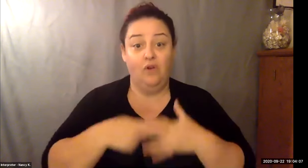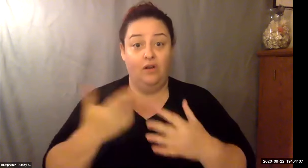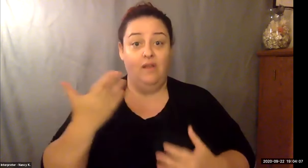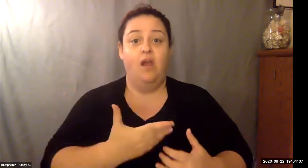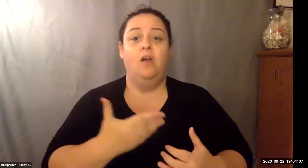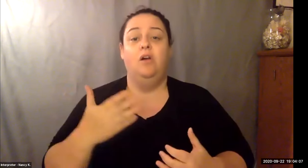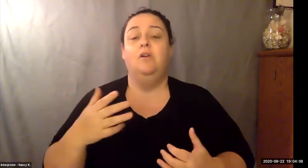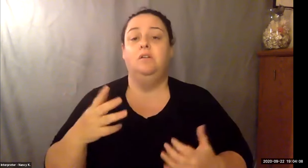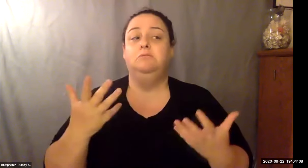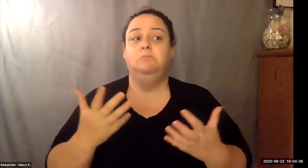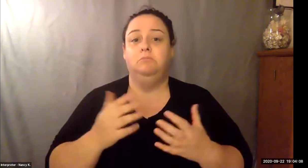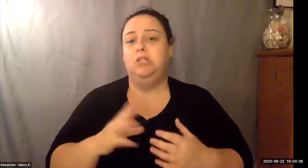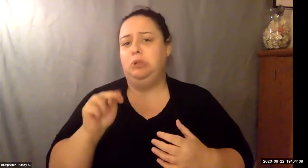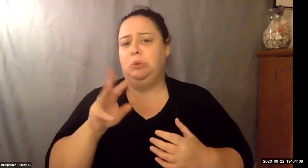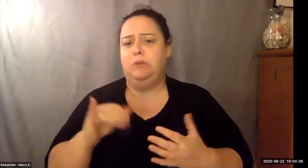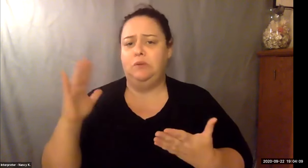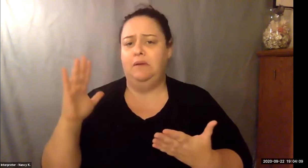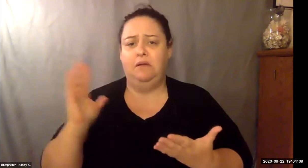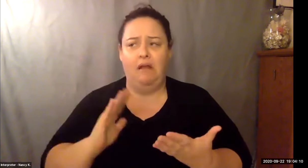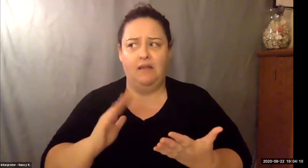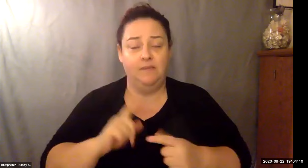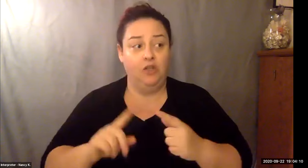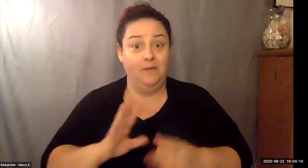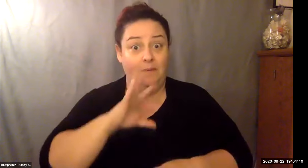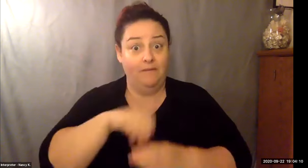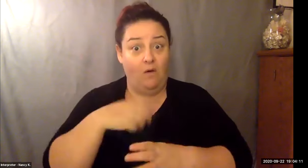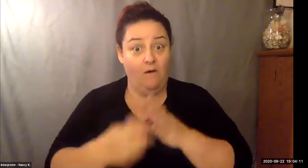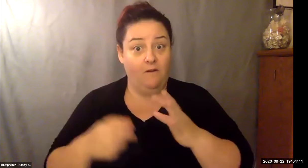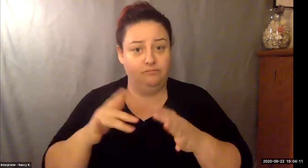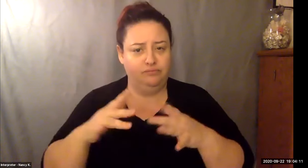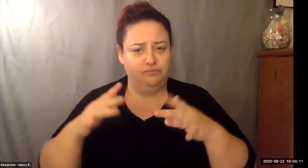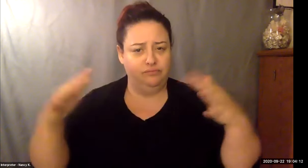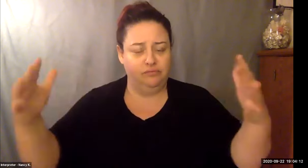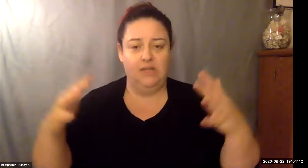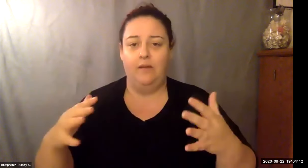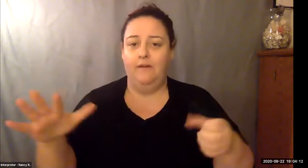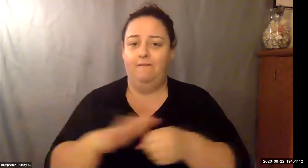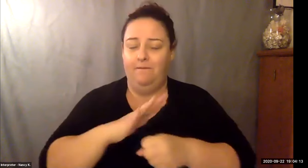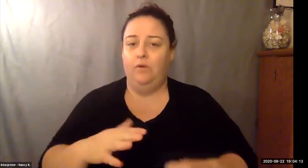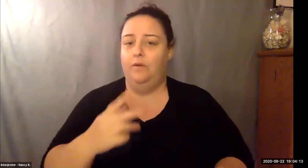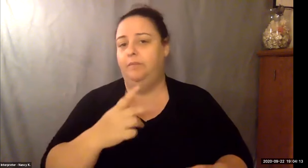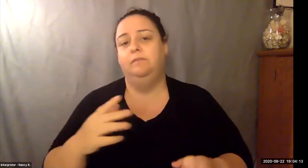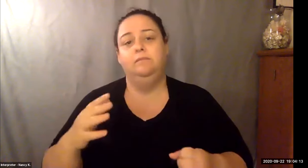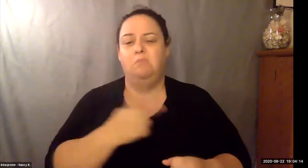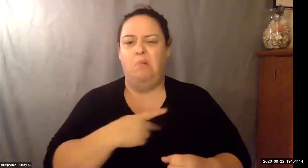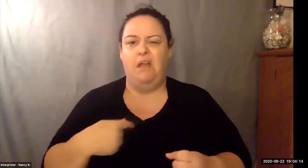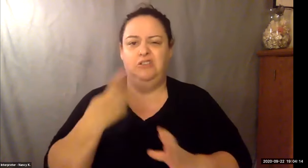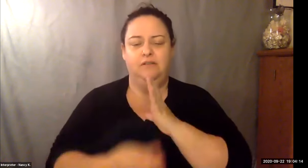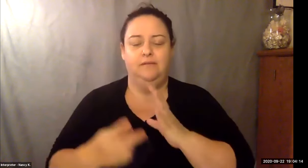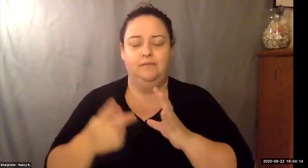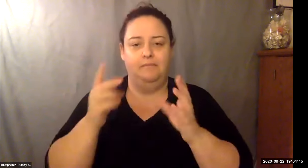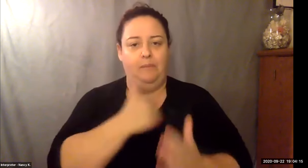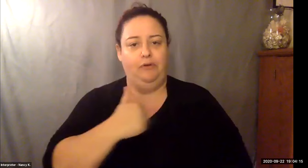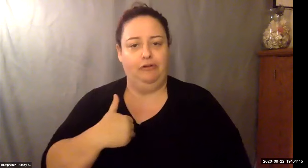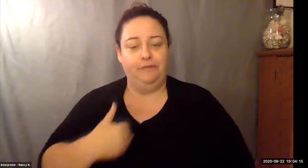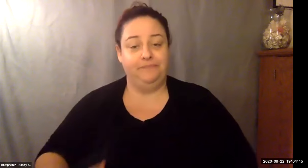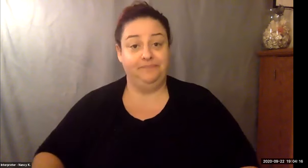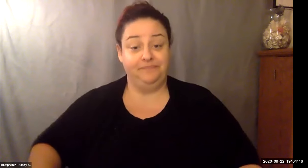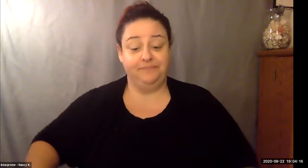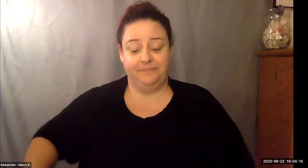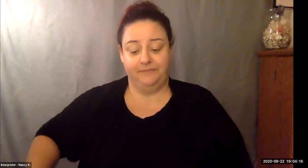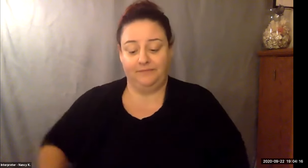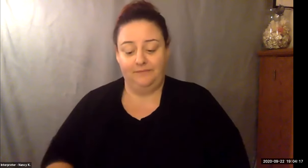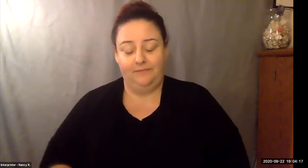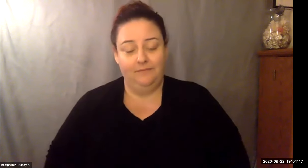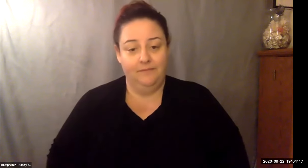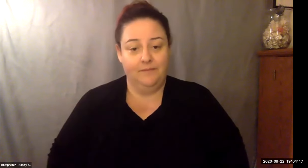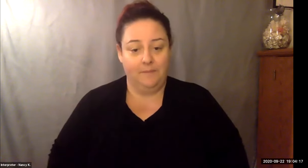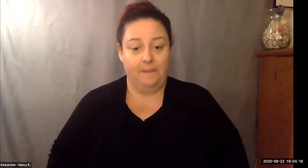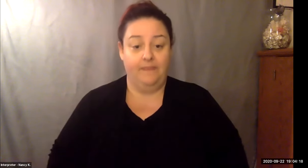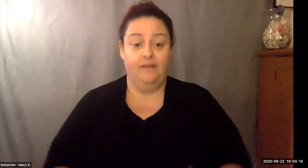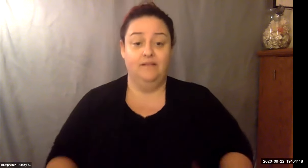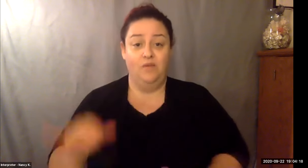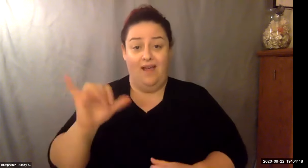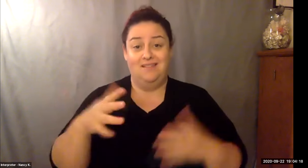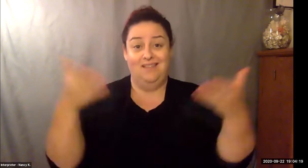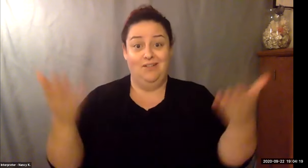Ndidi Chimah (RIT Student): Um, how would you, what would you tell them to get involved with that organization as well as what are some opportunities that may be present for them there. I know you said the mentorship program is one